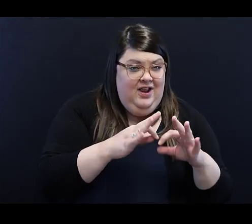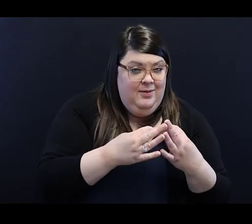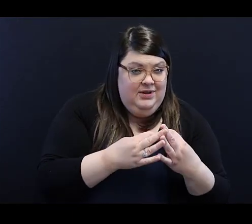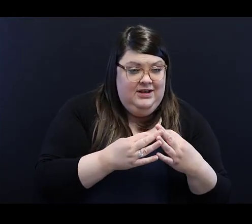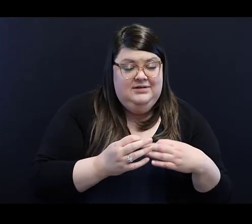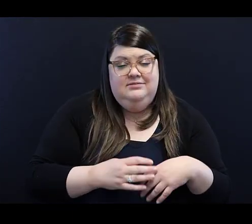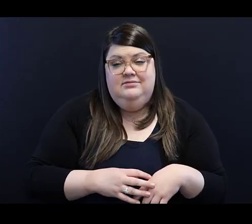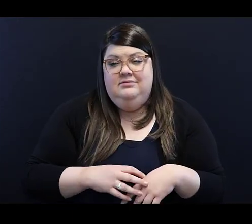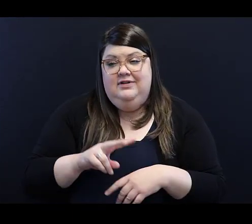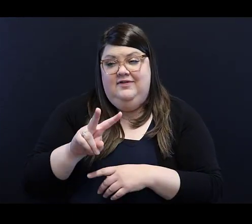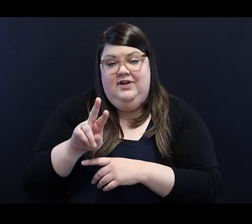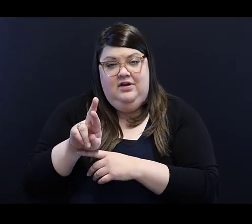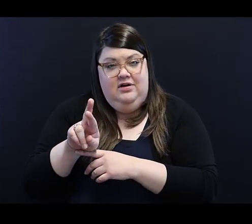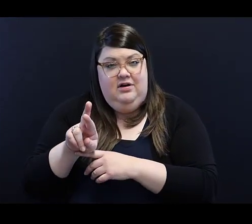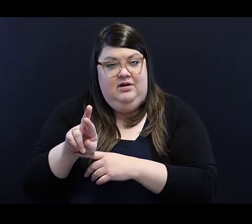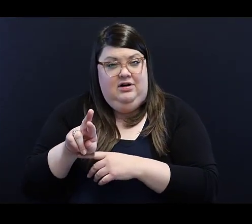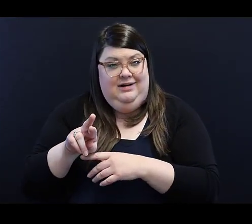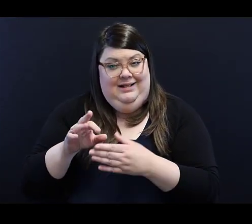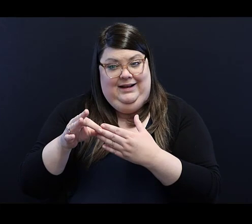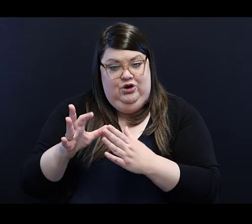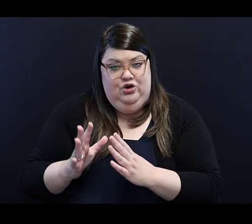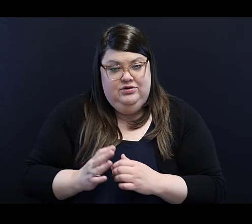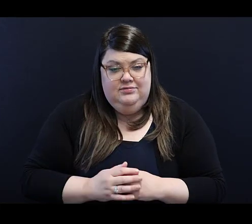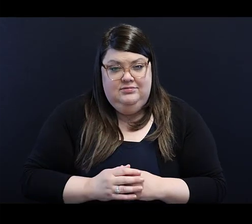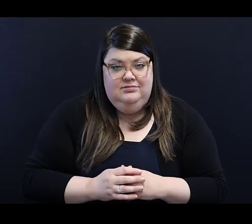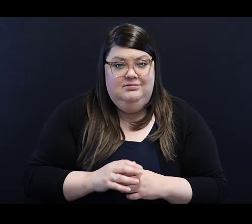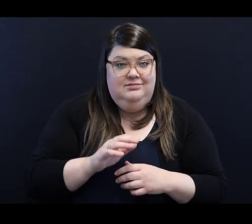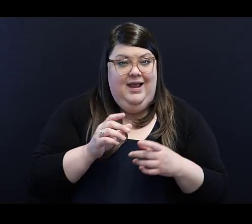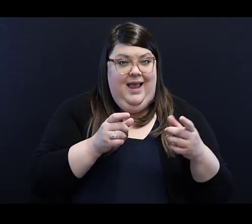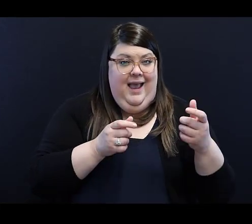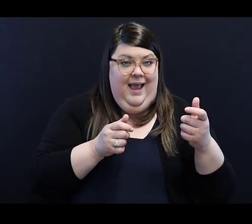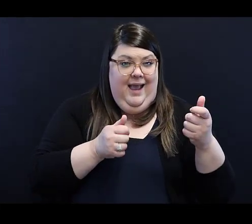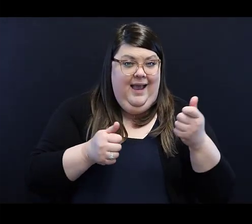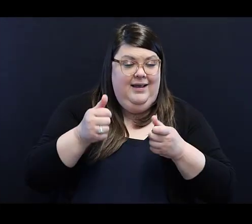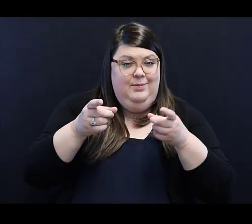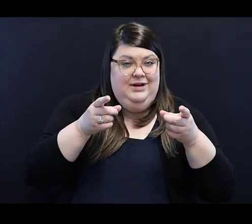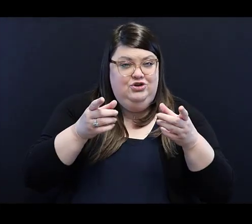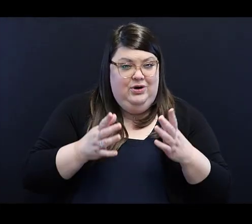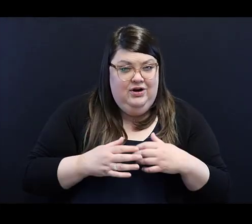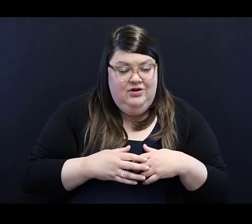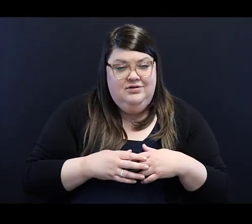vocational rehabilitation leaders, administrators, managers, and counselors,